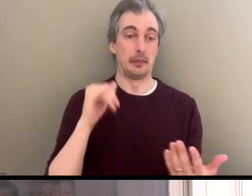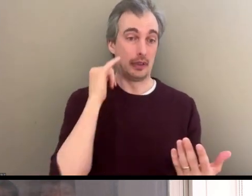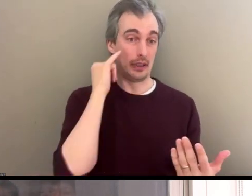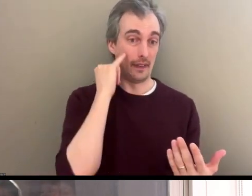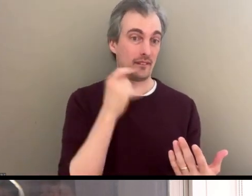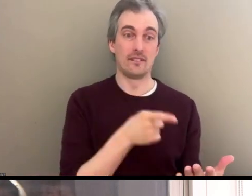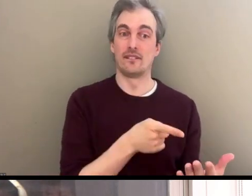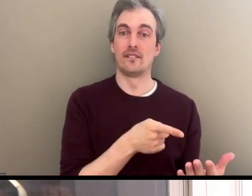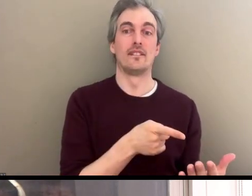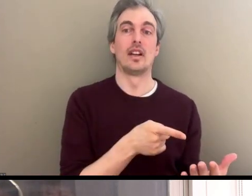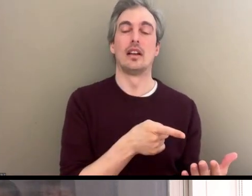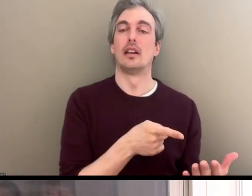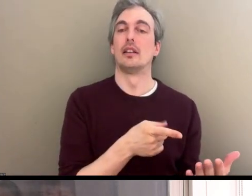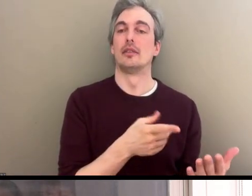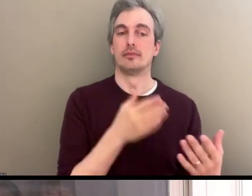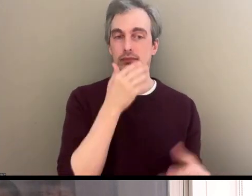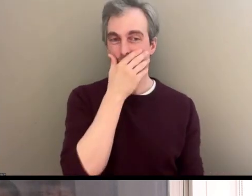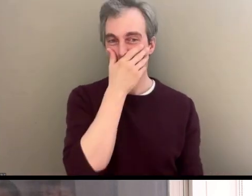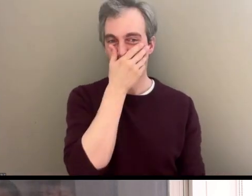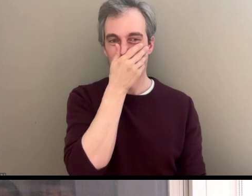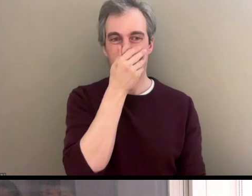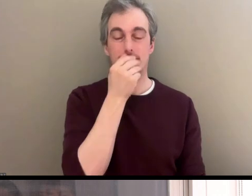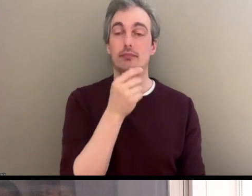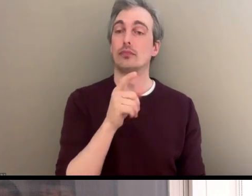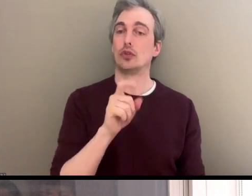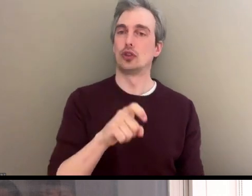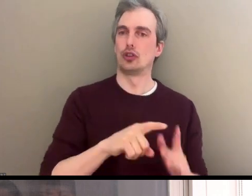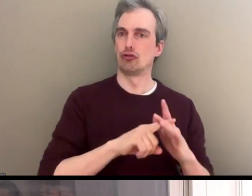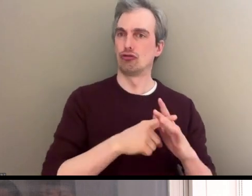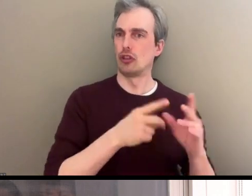it's handed off to developers, it's our responsibility to maintain it.